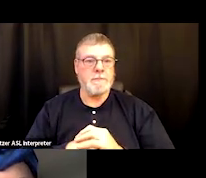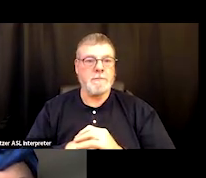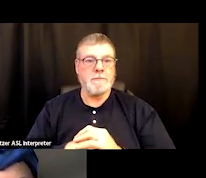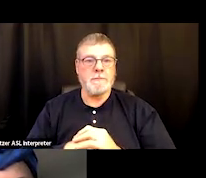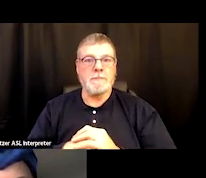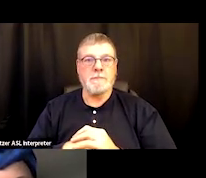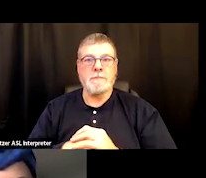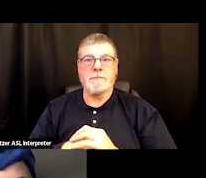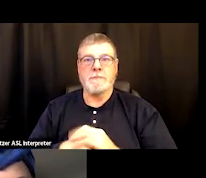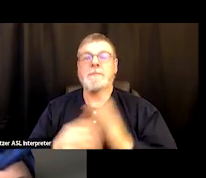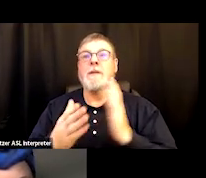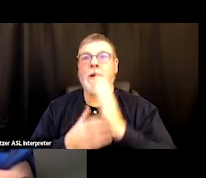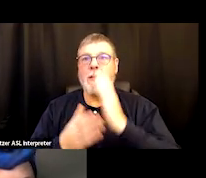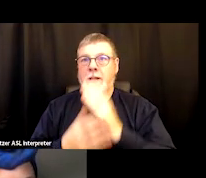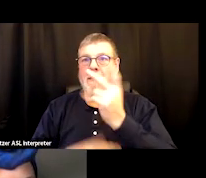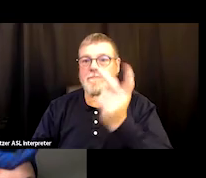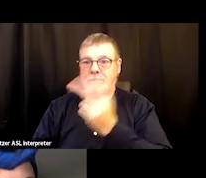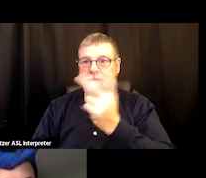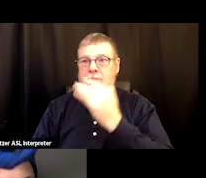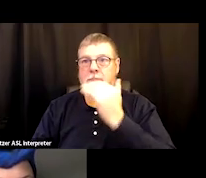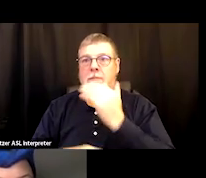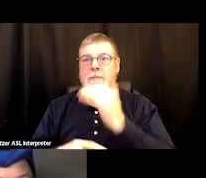Alright, thank you both, Dazara and Amanda.